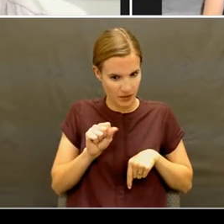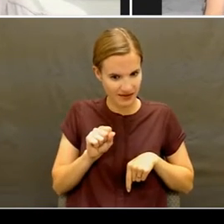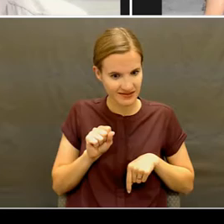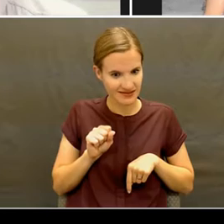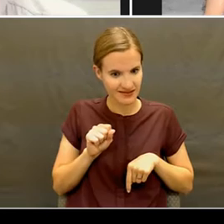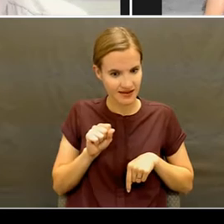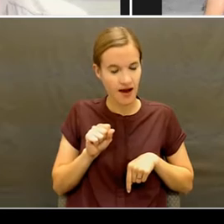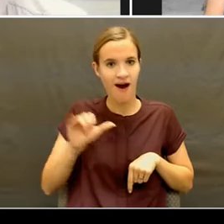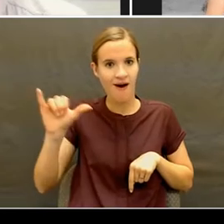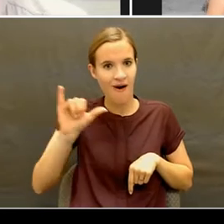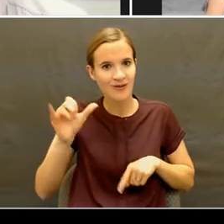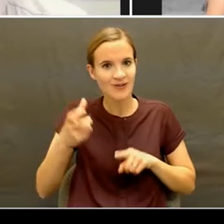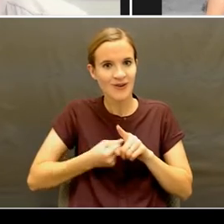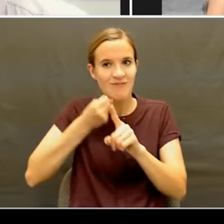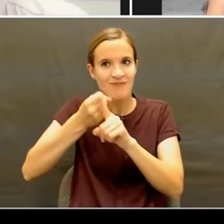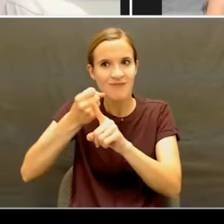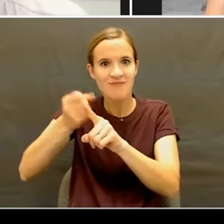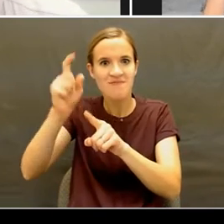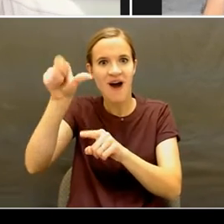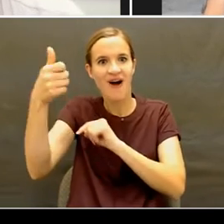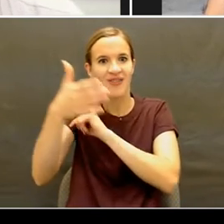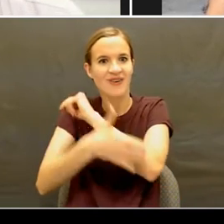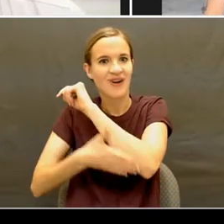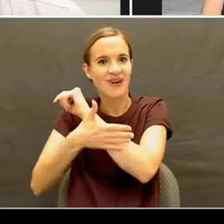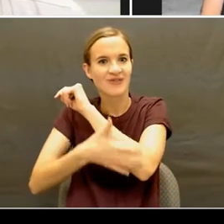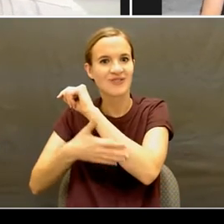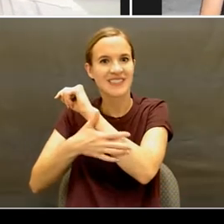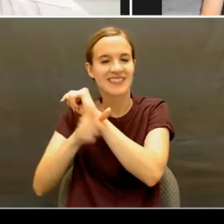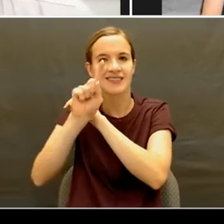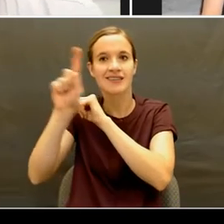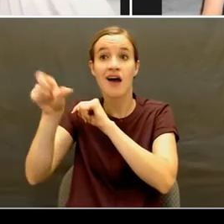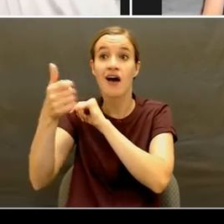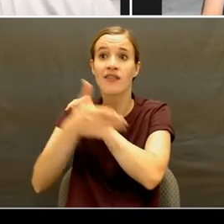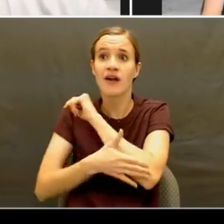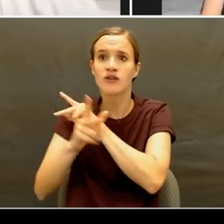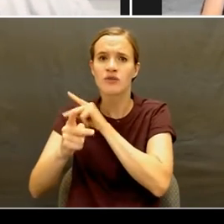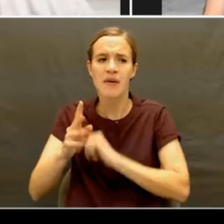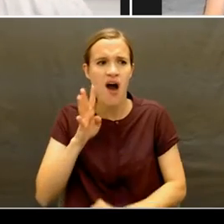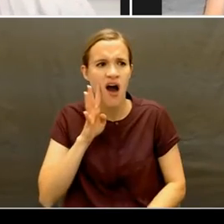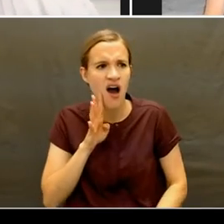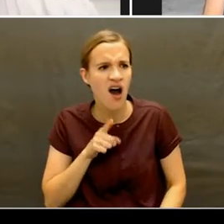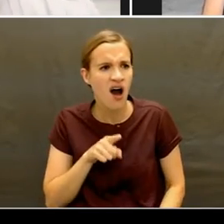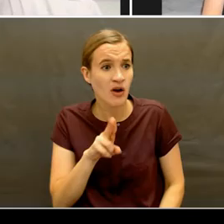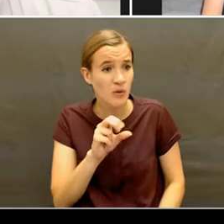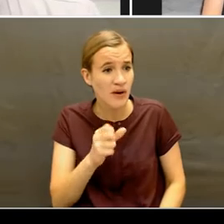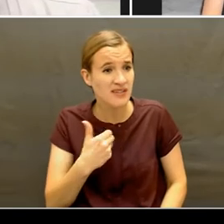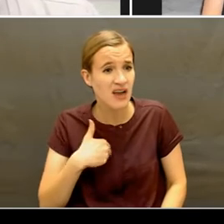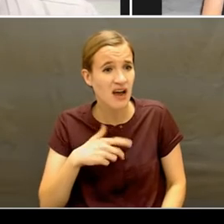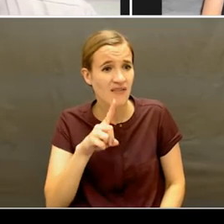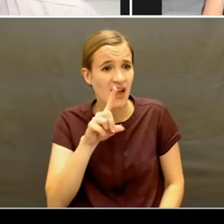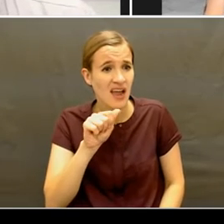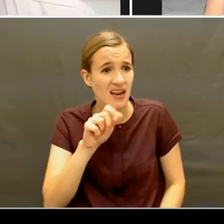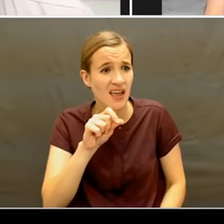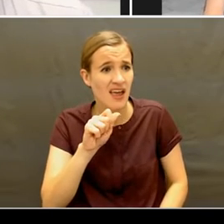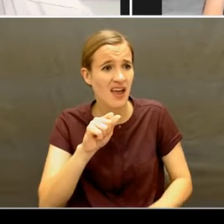this and, and envy does. And a lot of, you know a lot of things happen, you know, in different parts